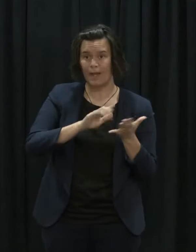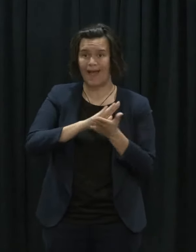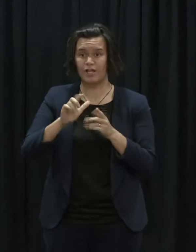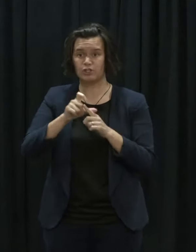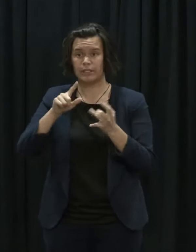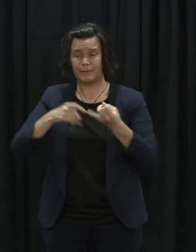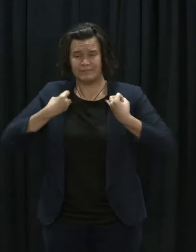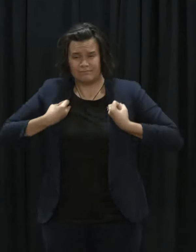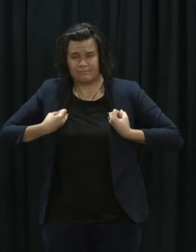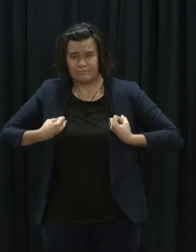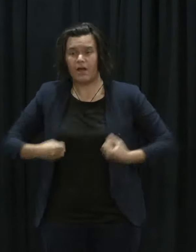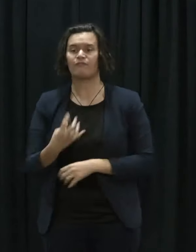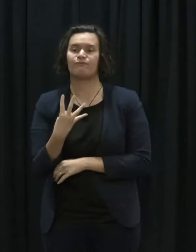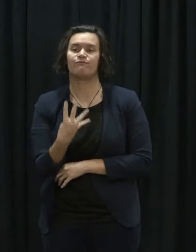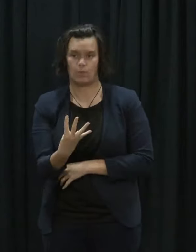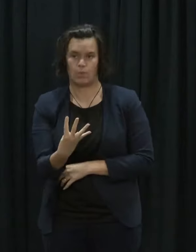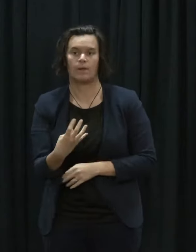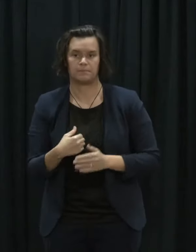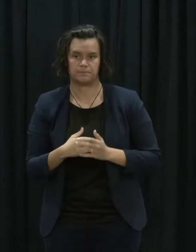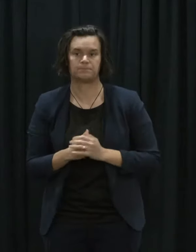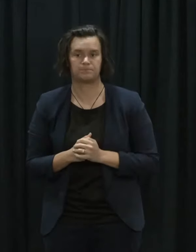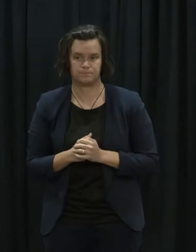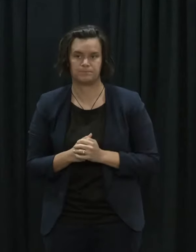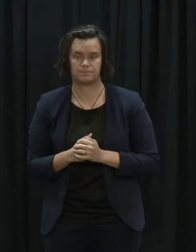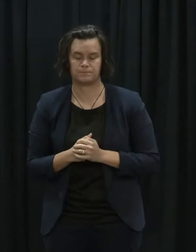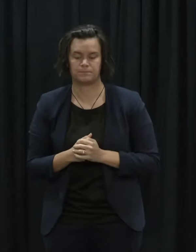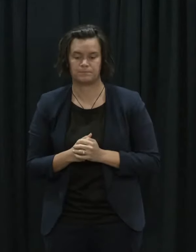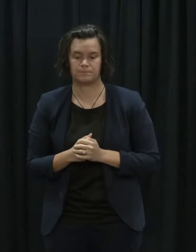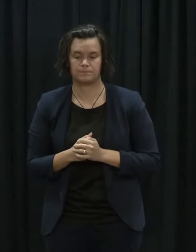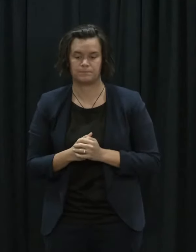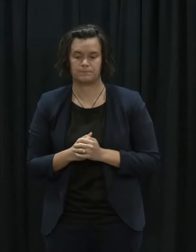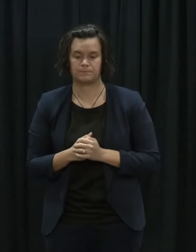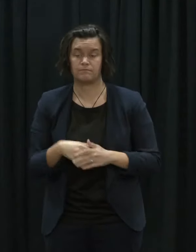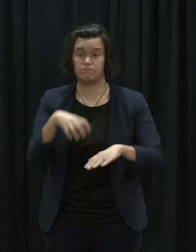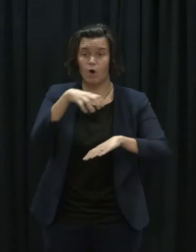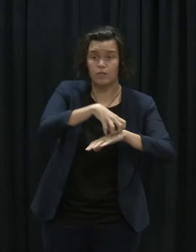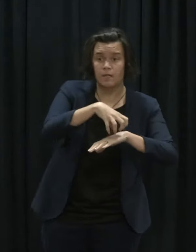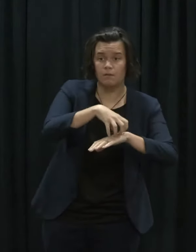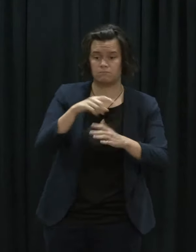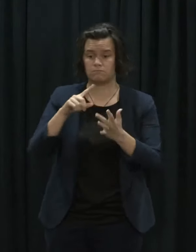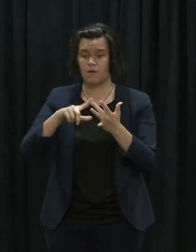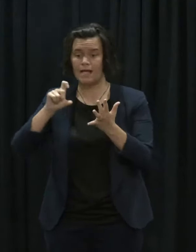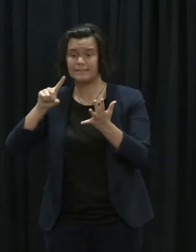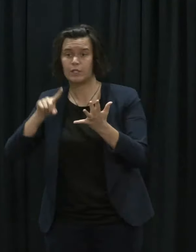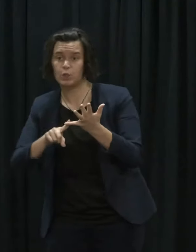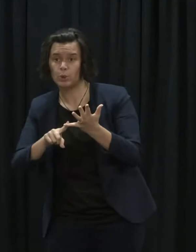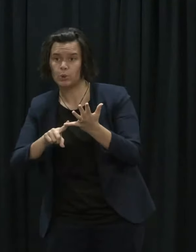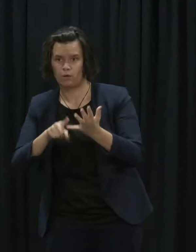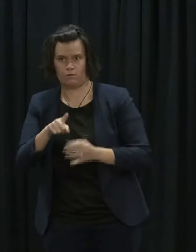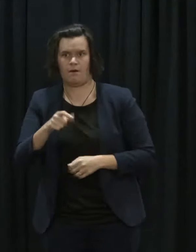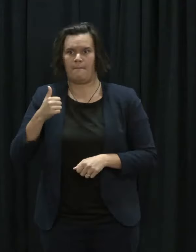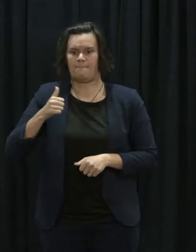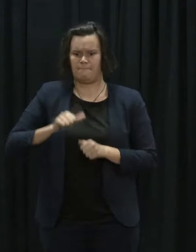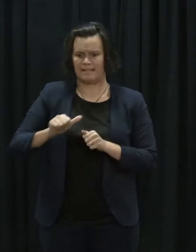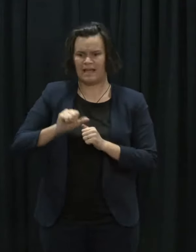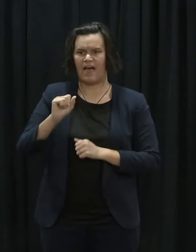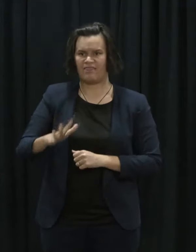hospital, four are in the ICU or the high dependency unit. Case numbers, new